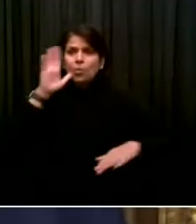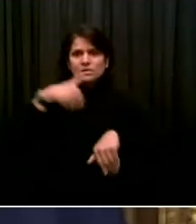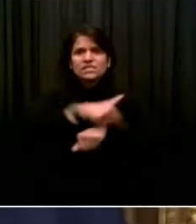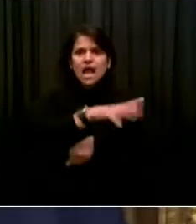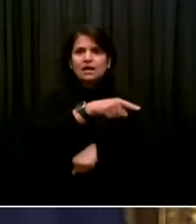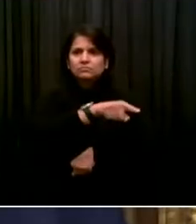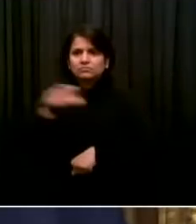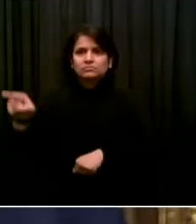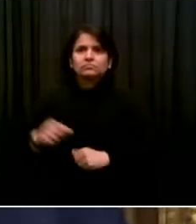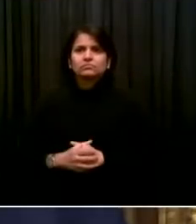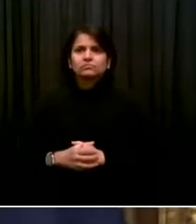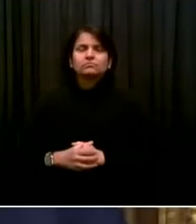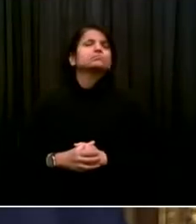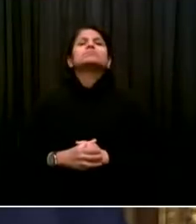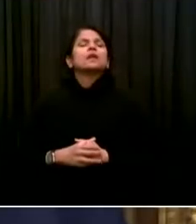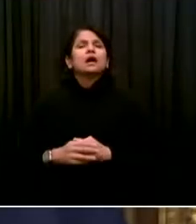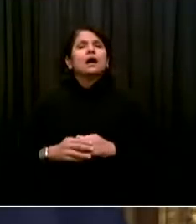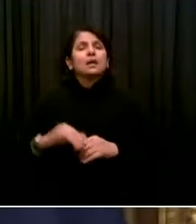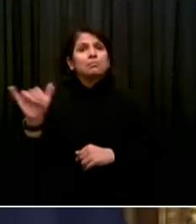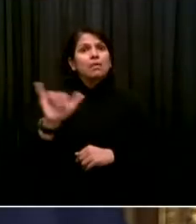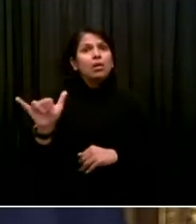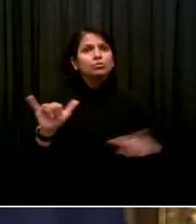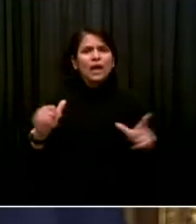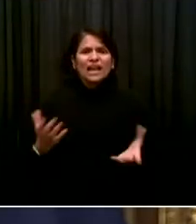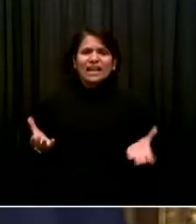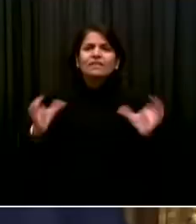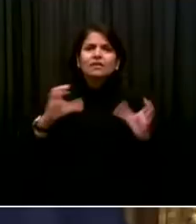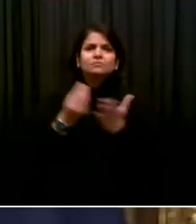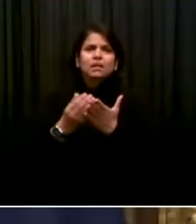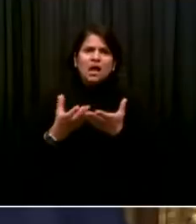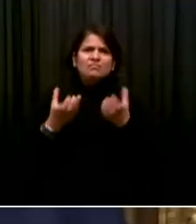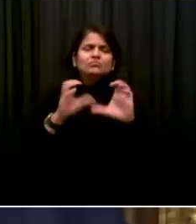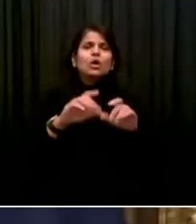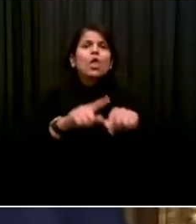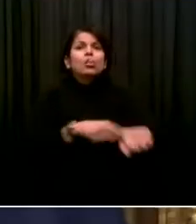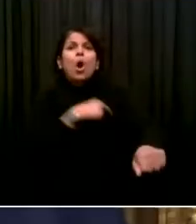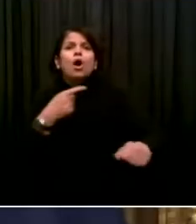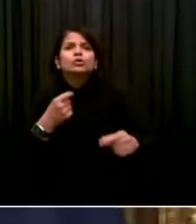AT FULL CAPACITY AND WE WILL INVEST IN LONGER TERM PREVENTION